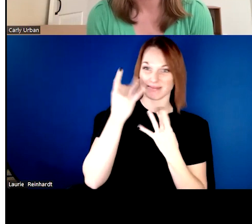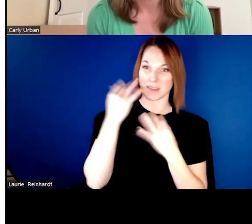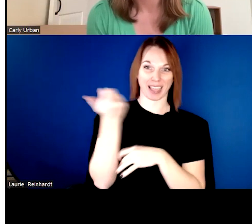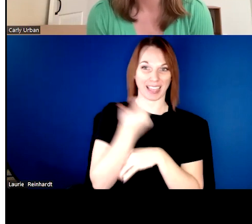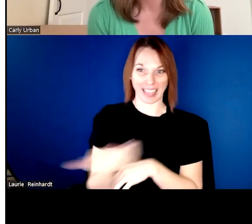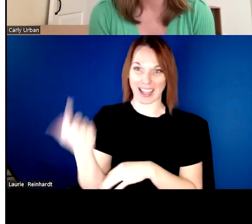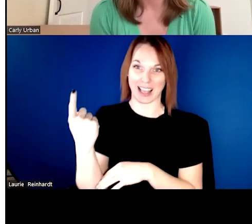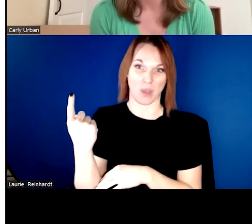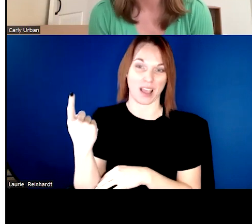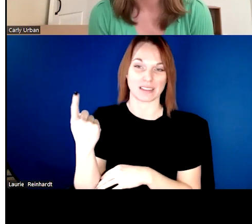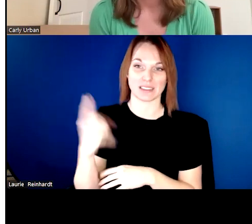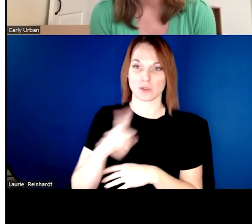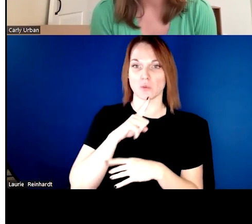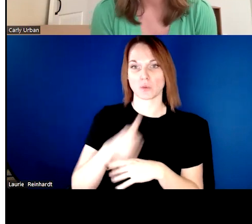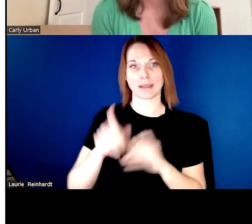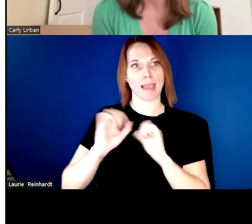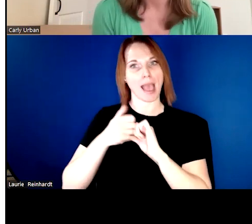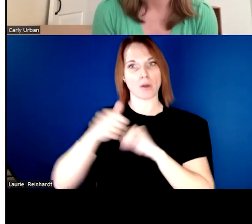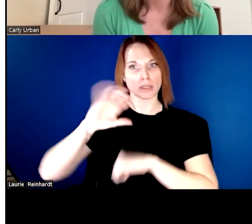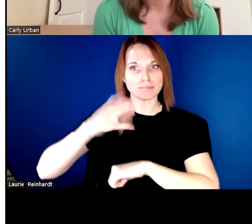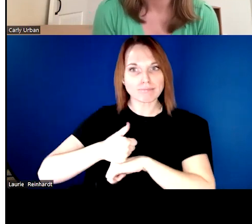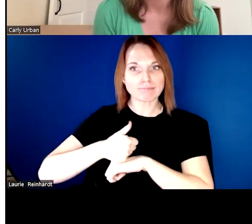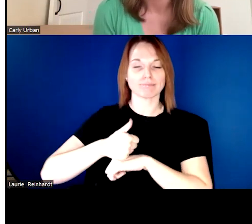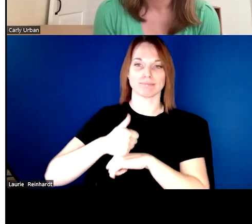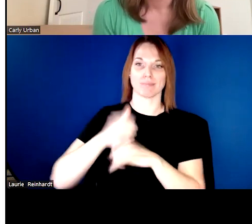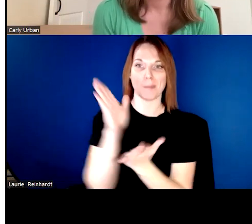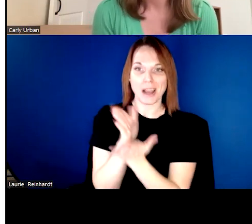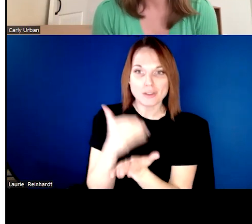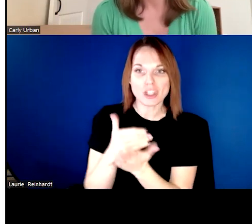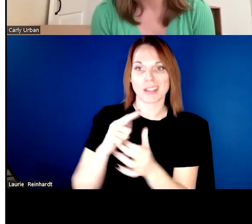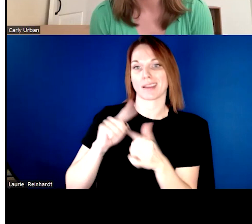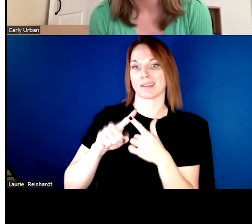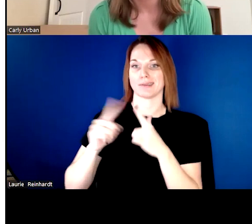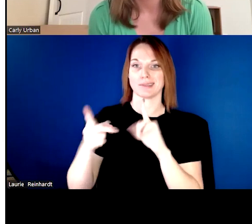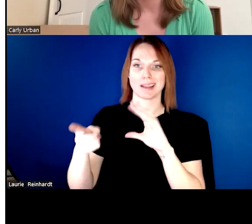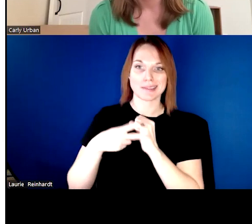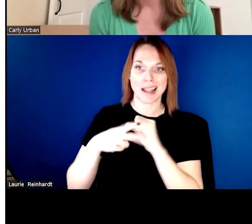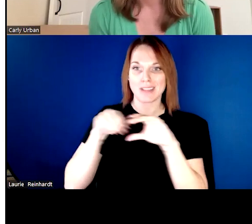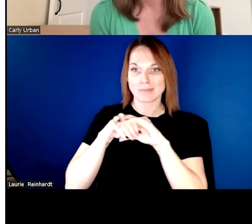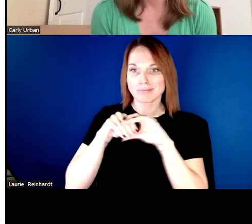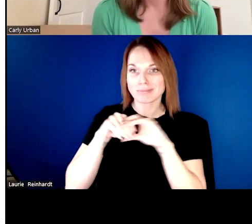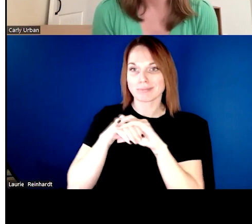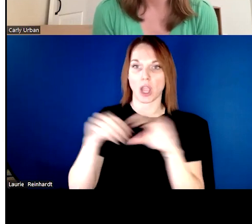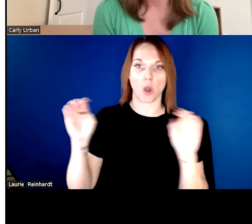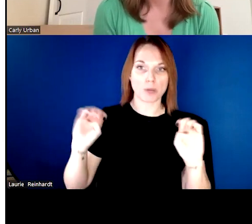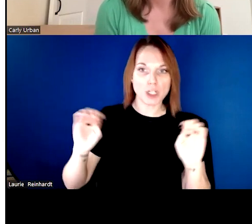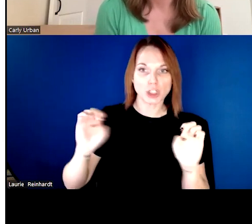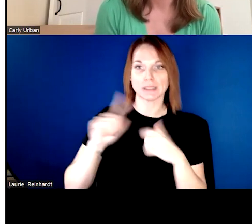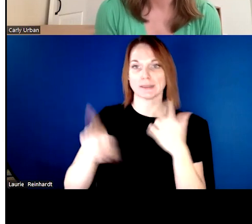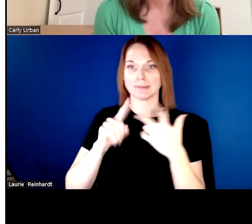so creating a budget, saving for emergencies, how credit cards work, thinking more about saving